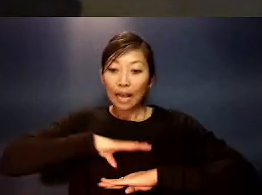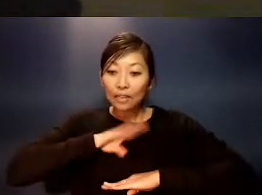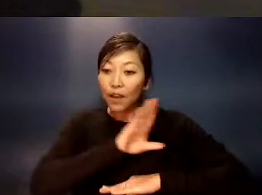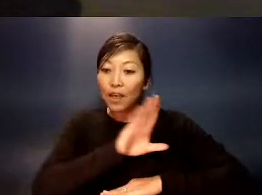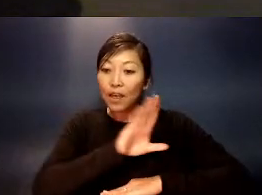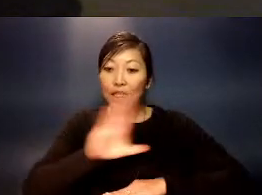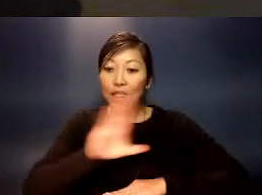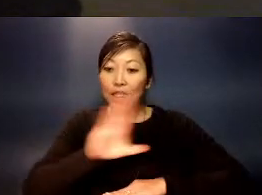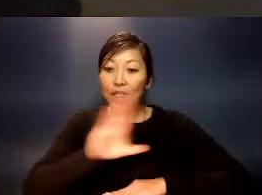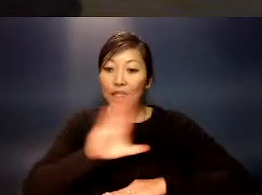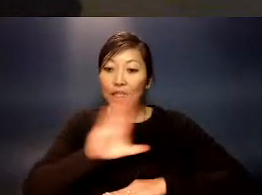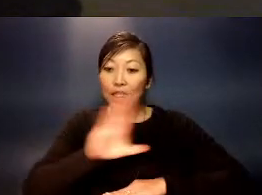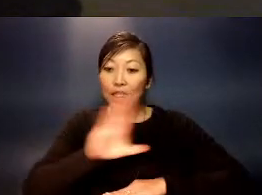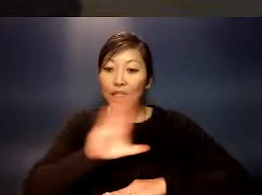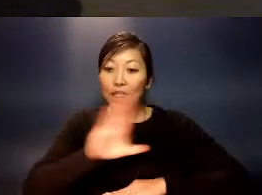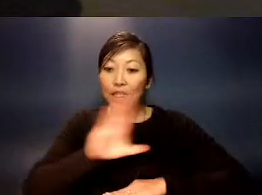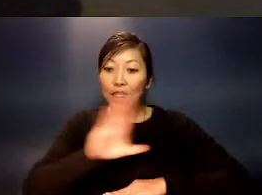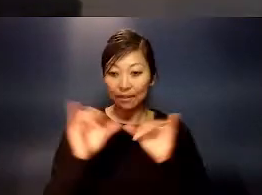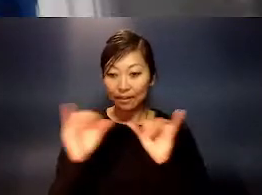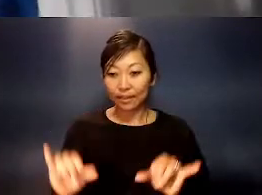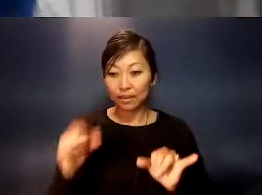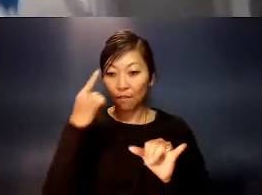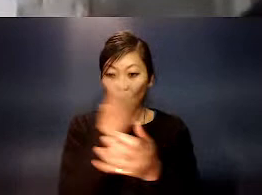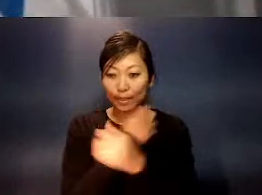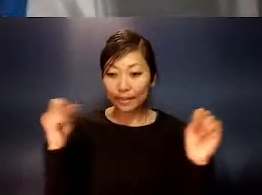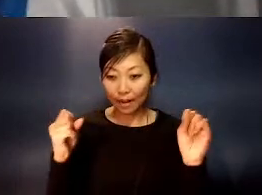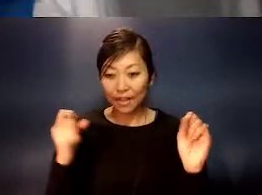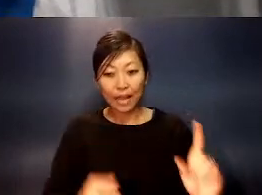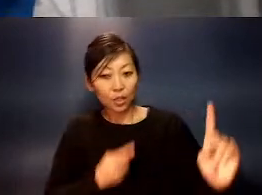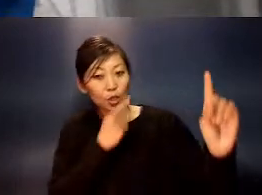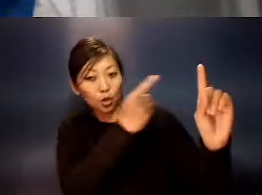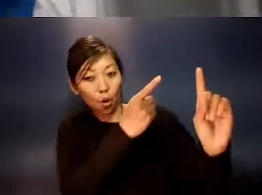I PUT MYSELF IN QUEUE, I WILL BE SUPPORTING THE BUDGET, BUT IT IS WITH KIND OF A HEAVY HEART.